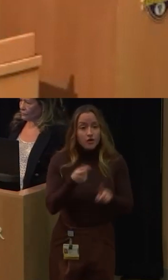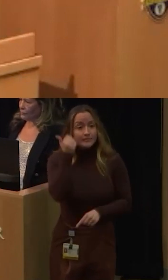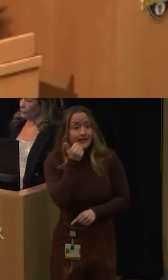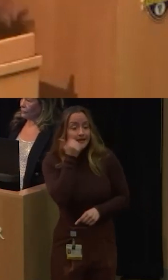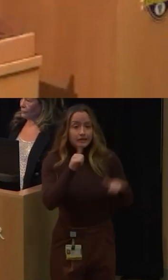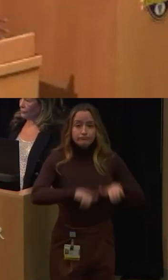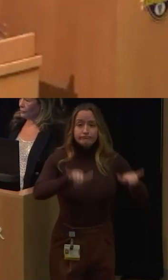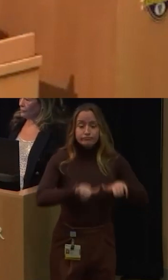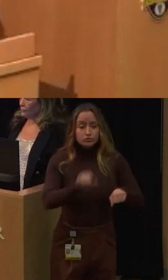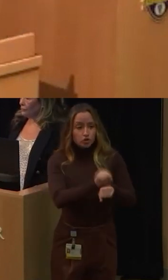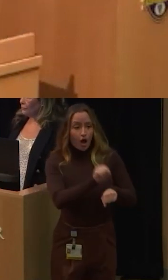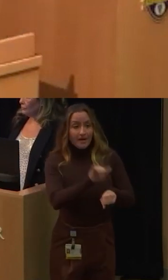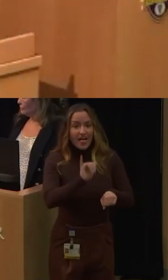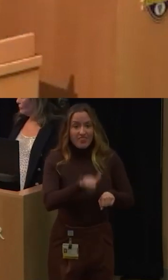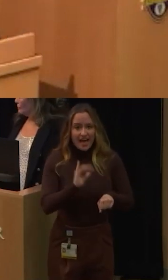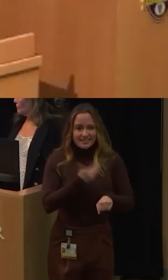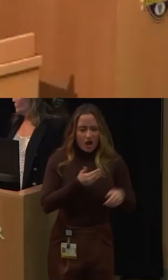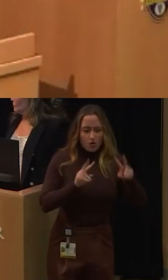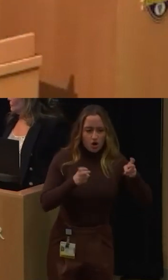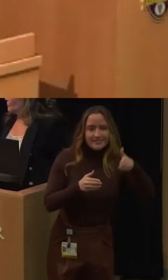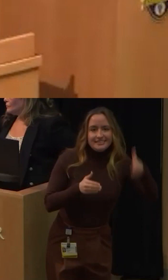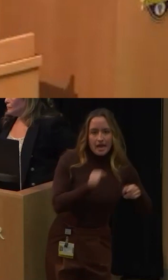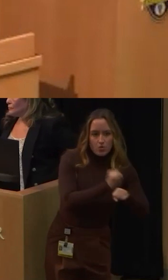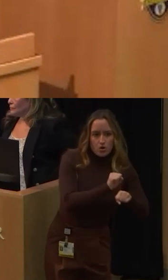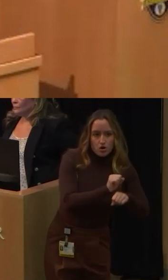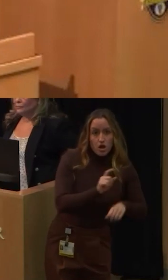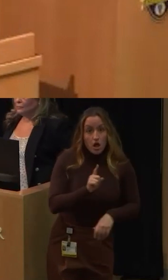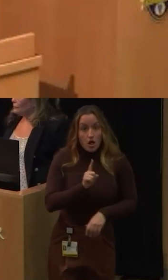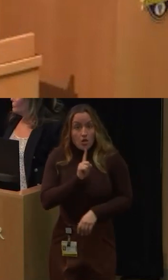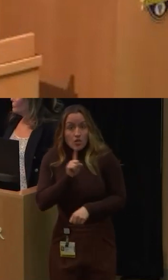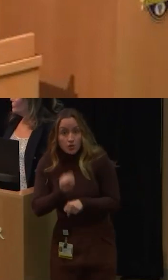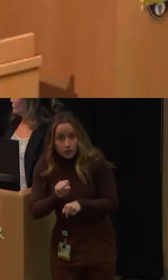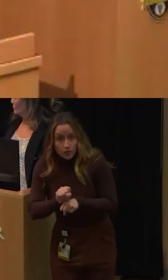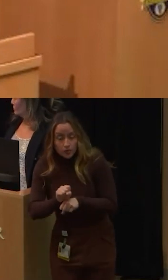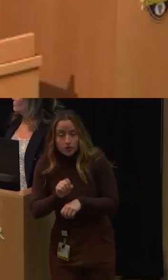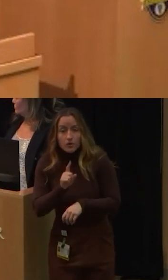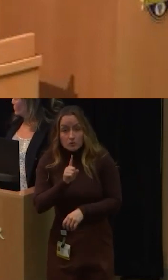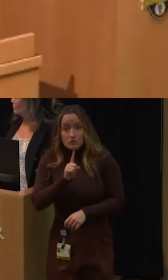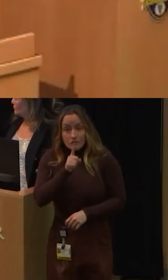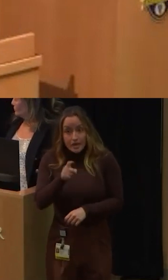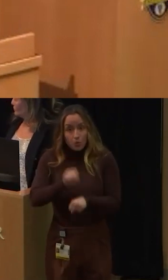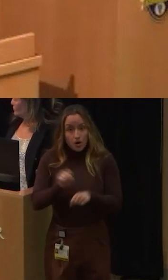It's the side work, but our real work is, whether it's in the health-care professions and other places,